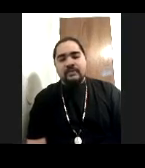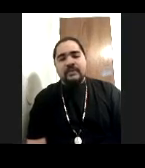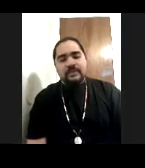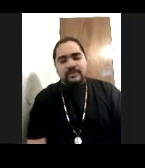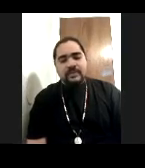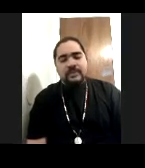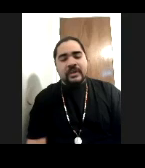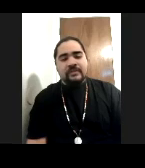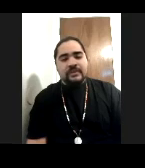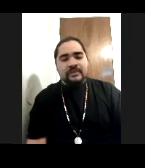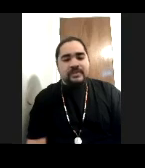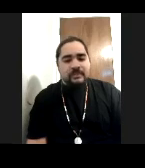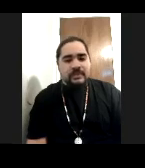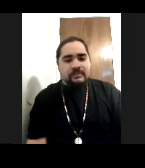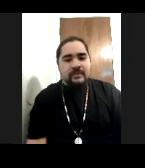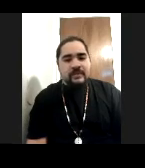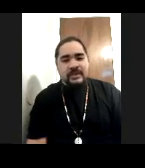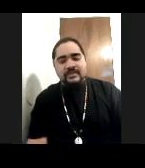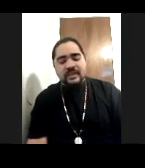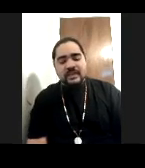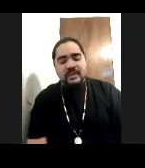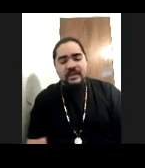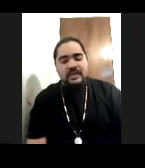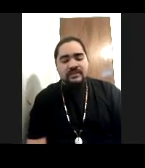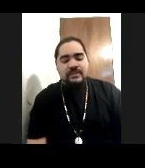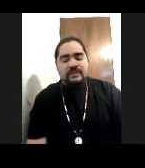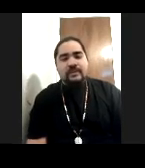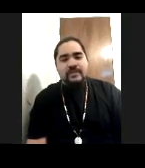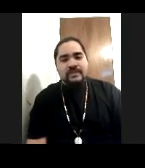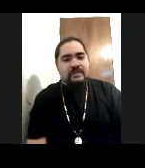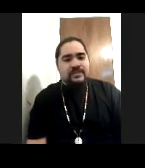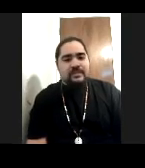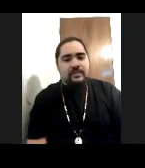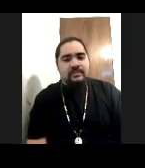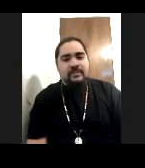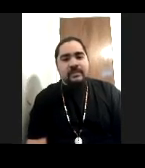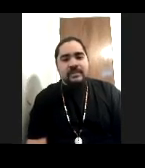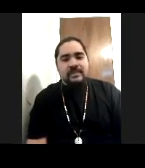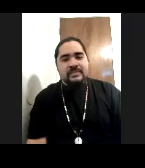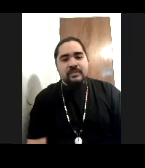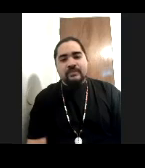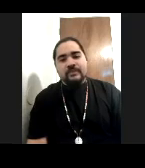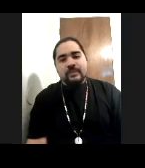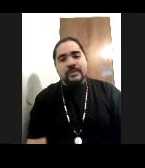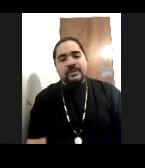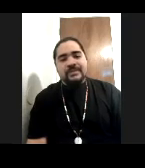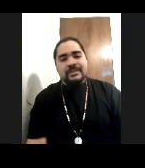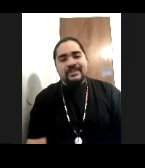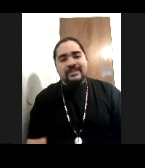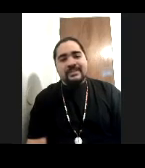voter turnout. A lot of them don't see the point of voting. And it's like just with involvement, they don't see the point of involvement because they're like, well, for one, no one's going to listen.